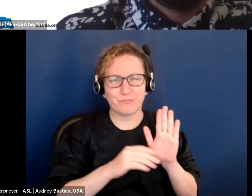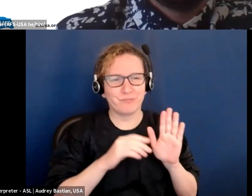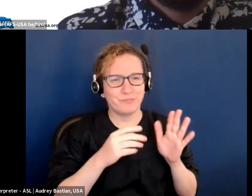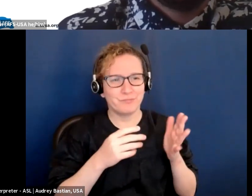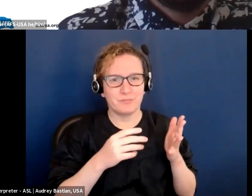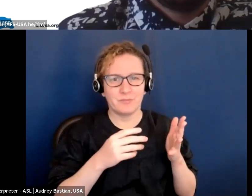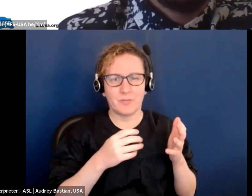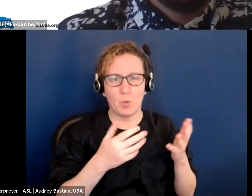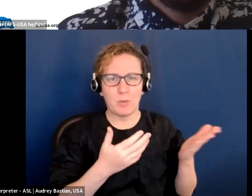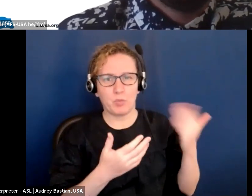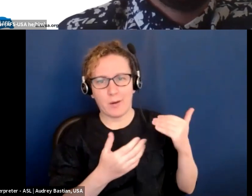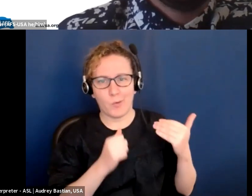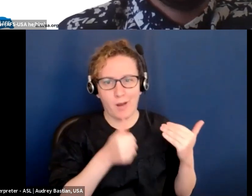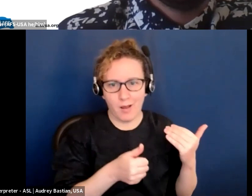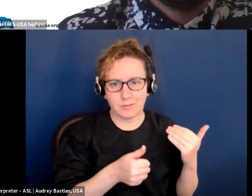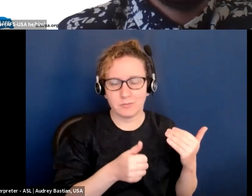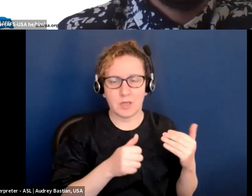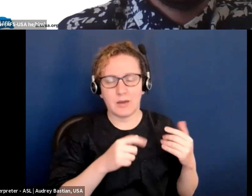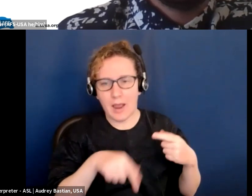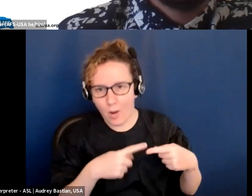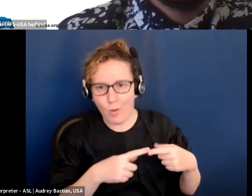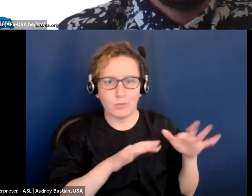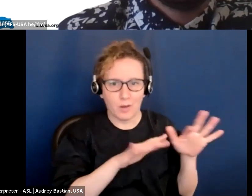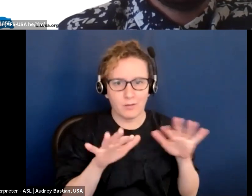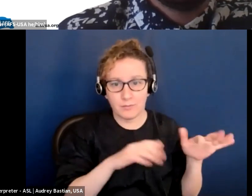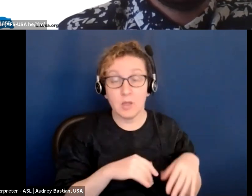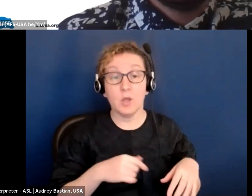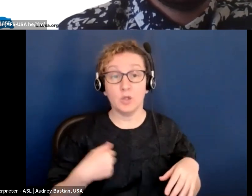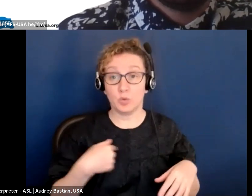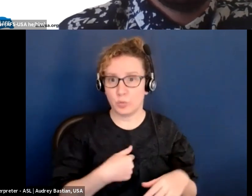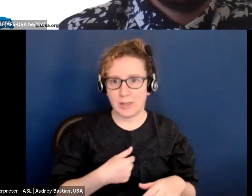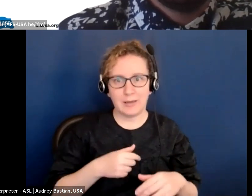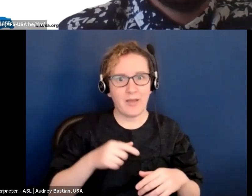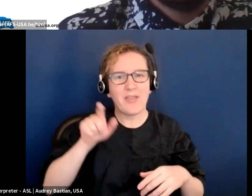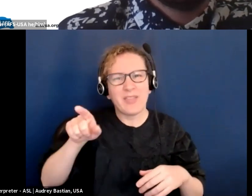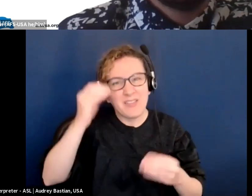here in the US and on site abroad to get that most accurate information.